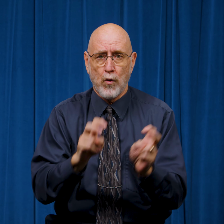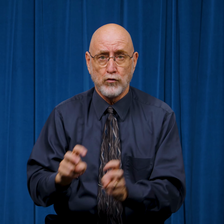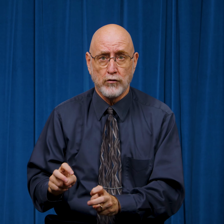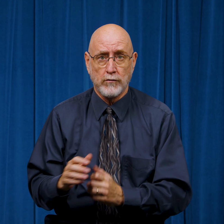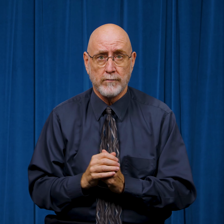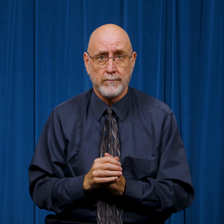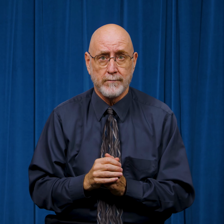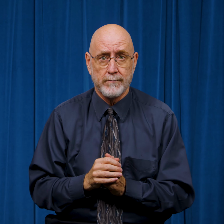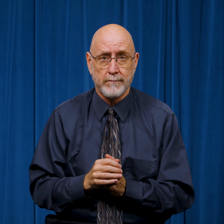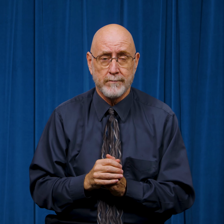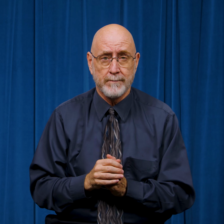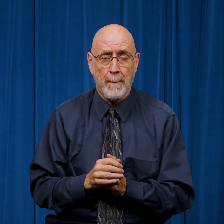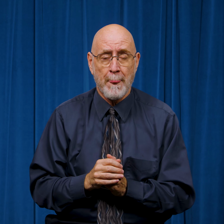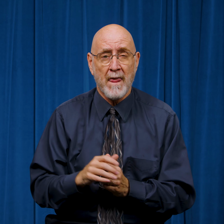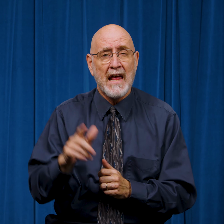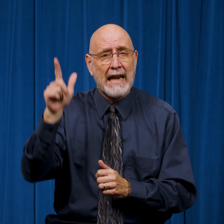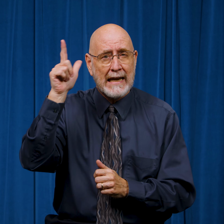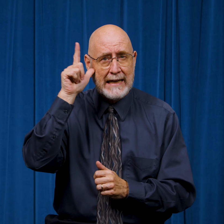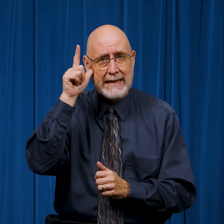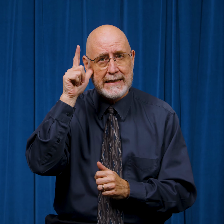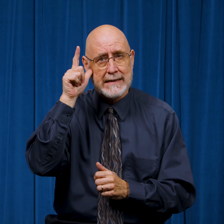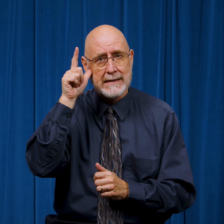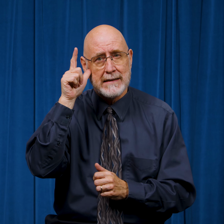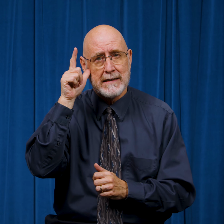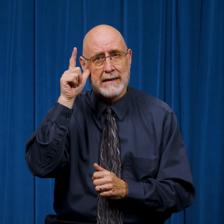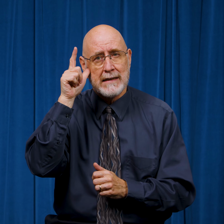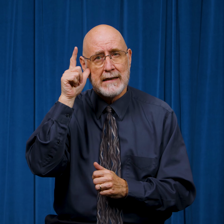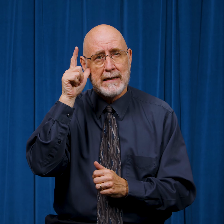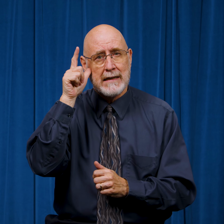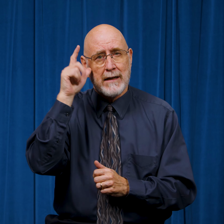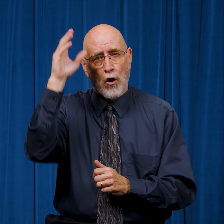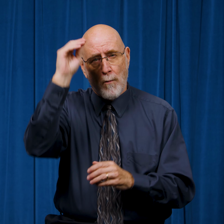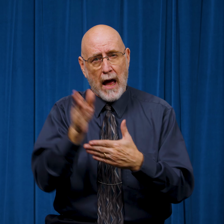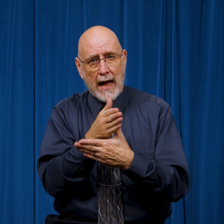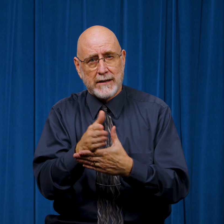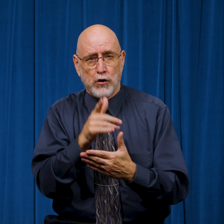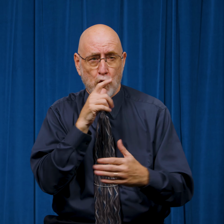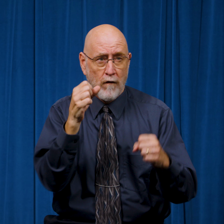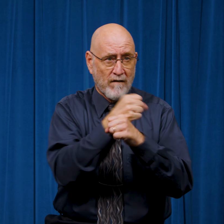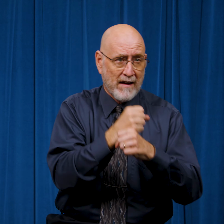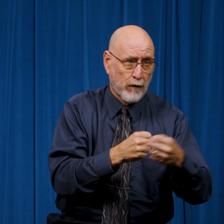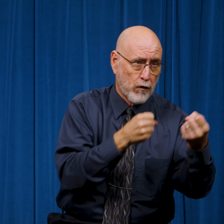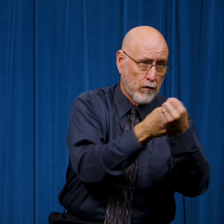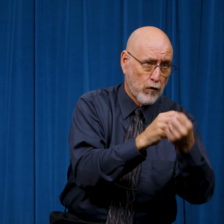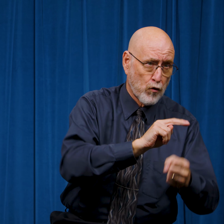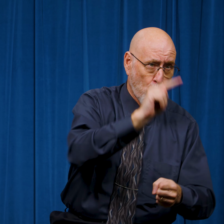At this point, Lincoln opines of both those who fight for the North and the South: